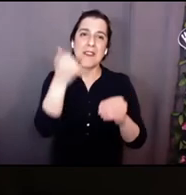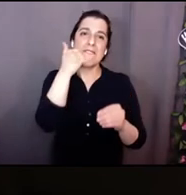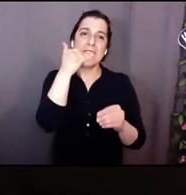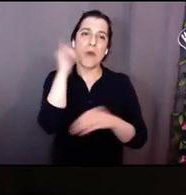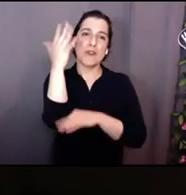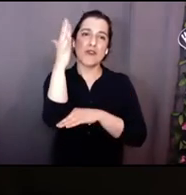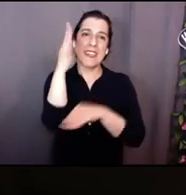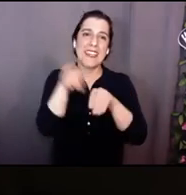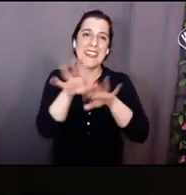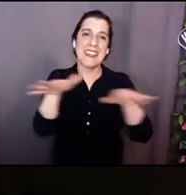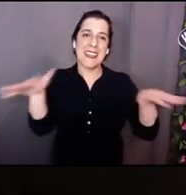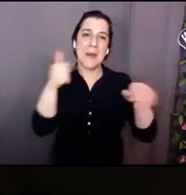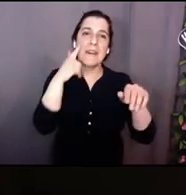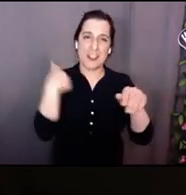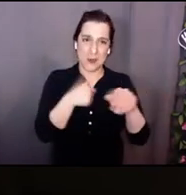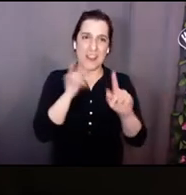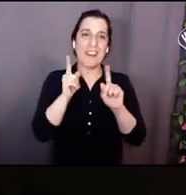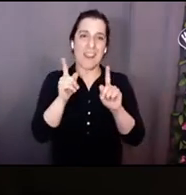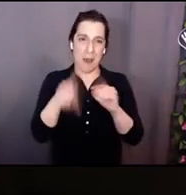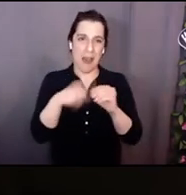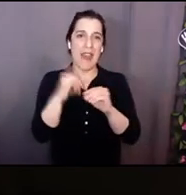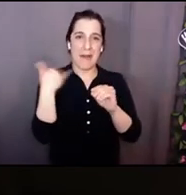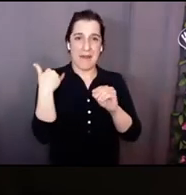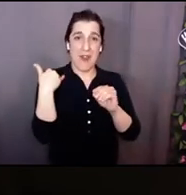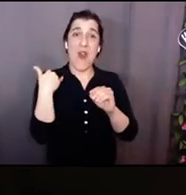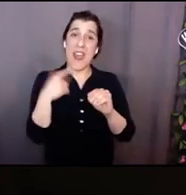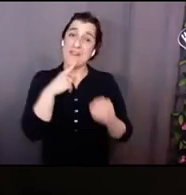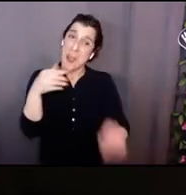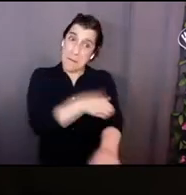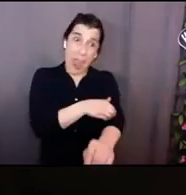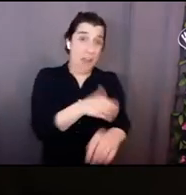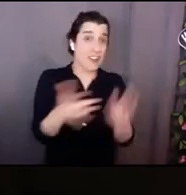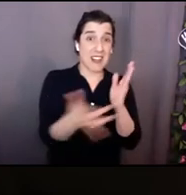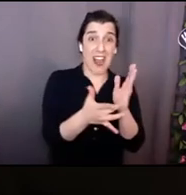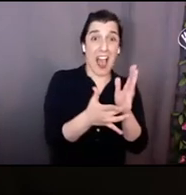technology. That's a very powerful way of engaging with each other and using very simple, um, you know,